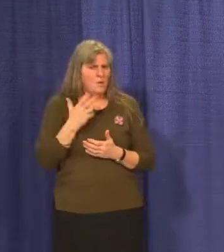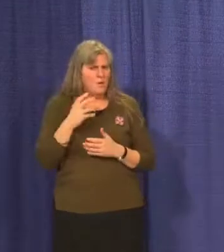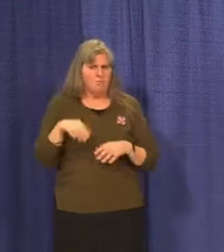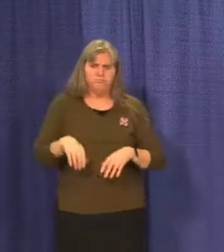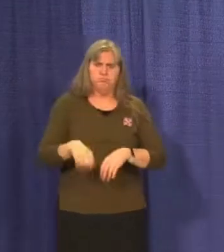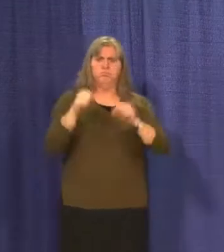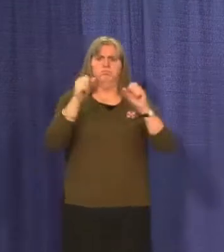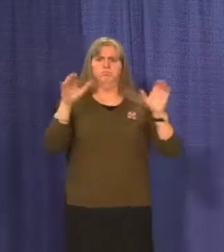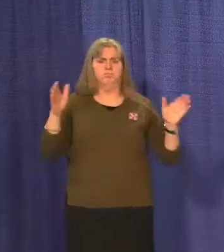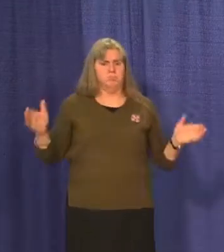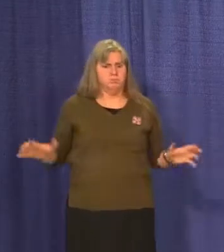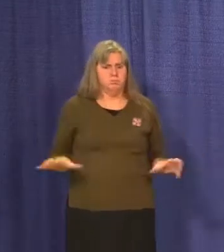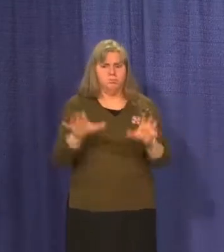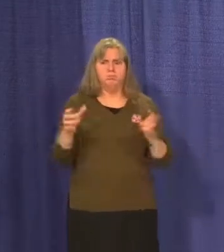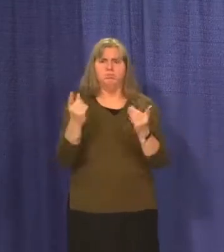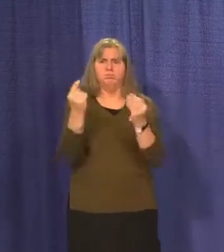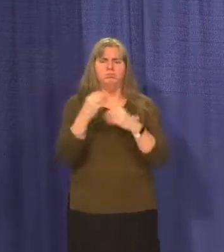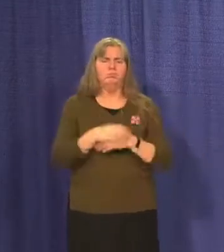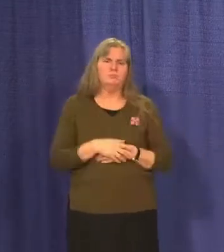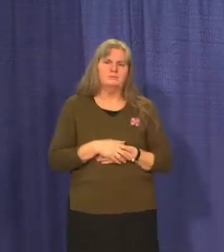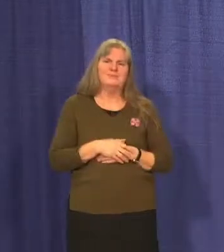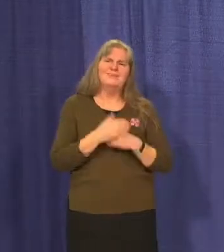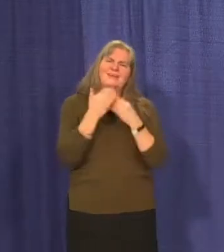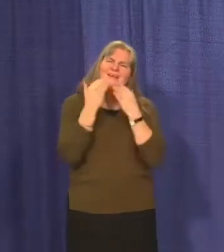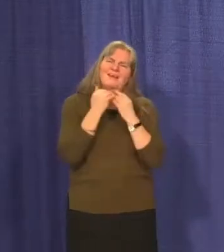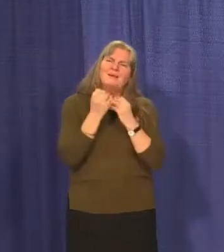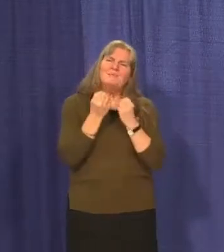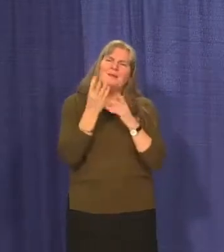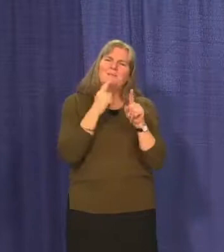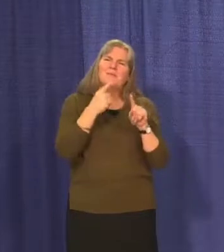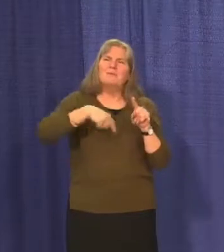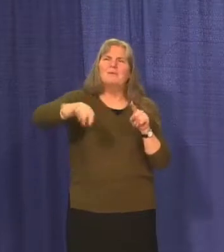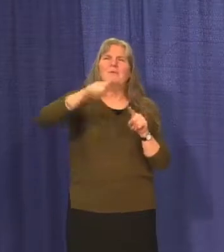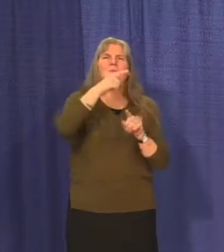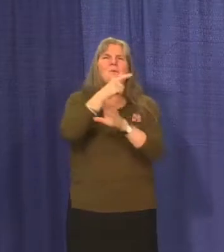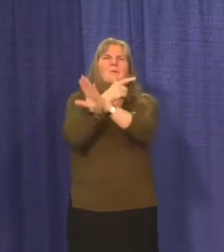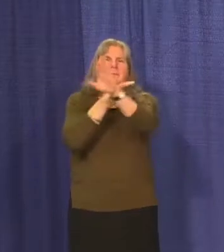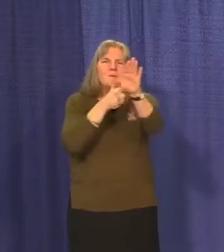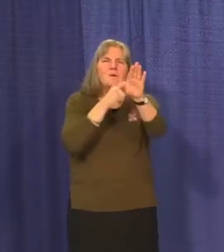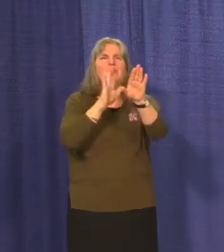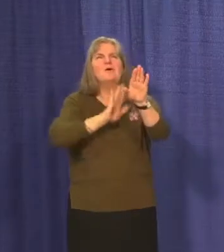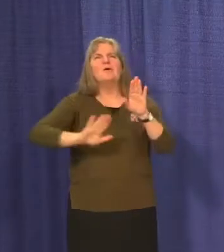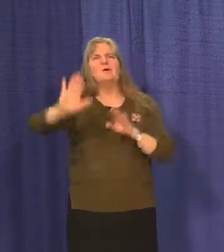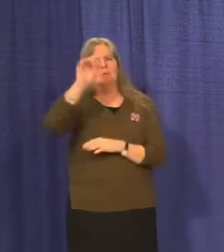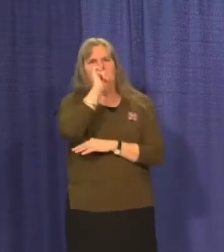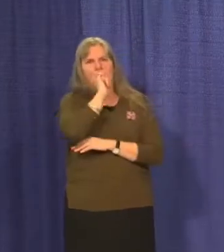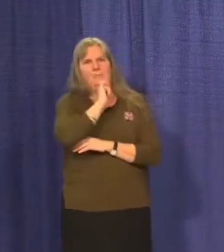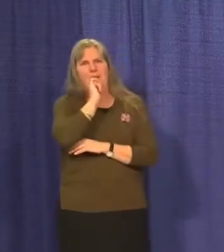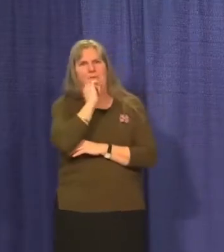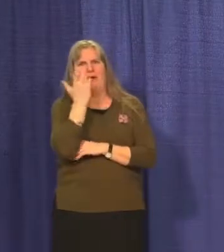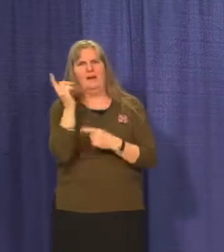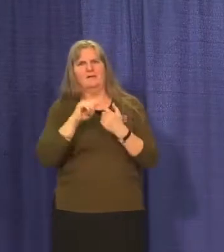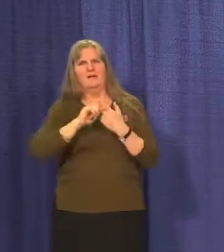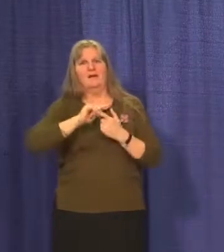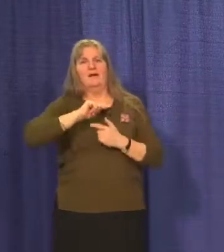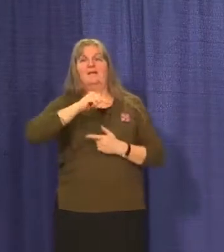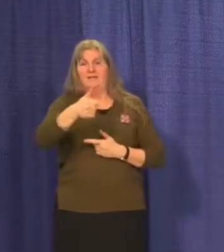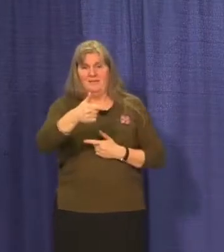This is a massive operation. And thanks to the silent majority of you out there for your patience as you wait your